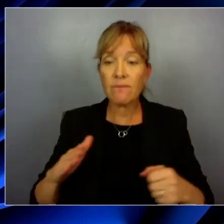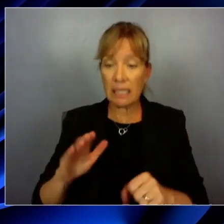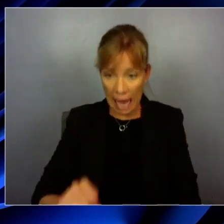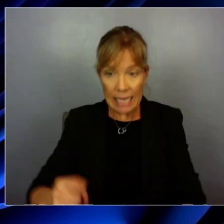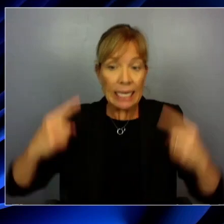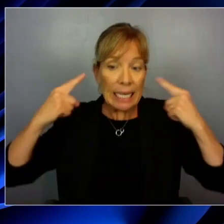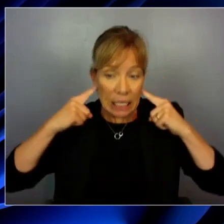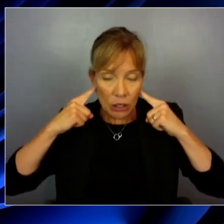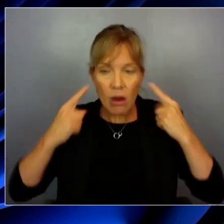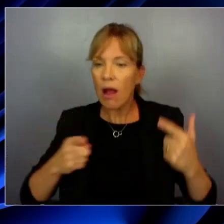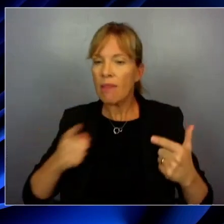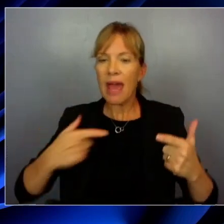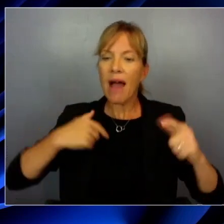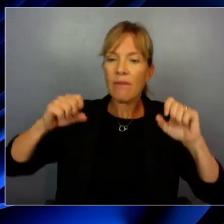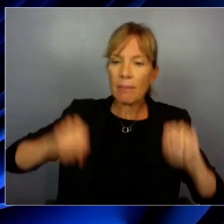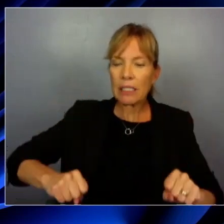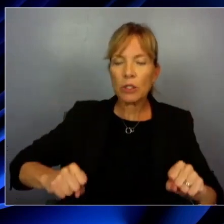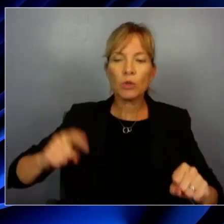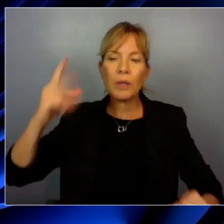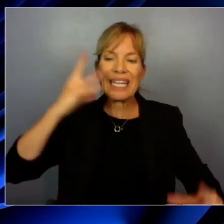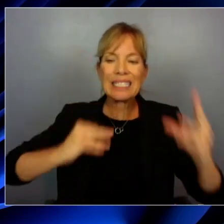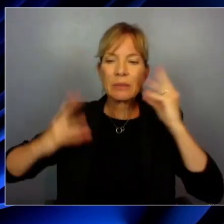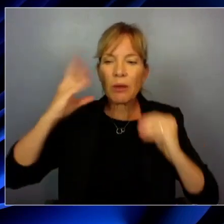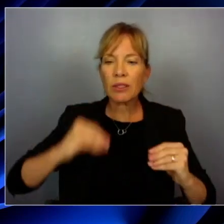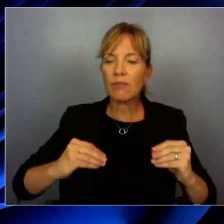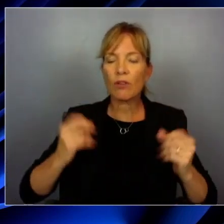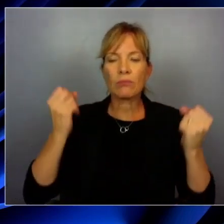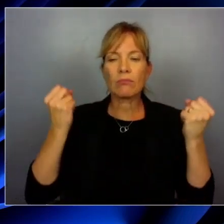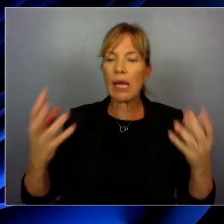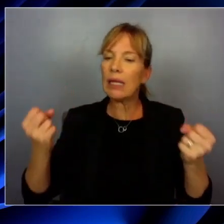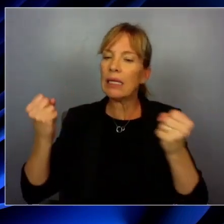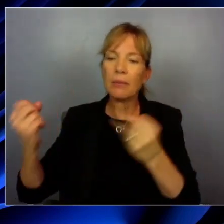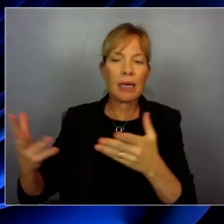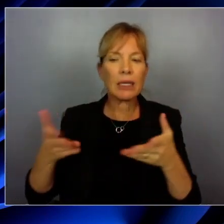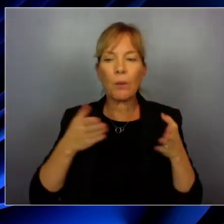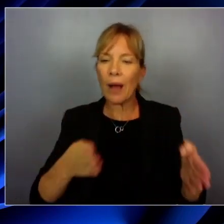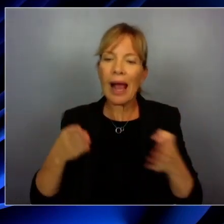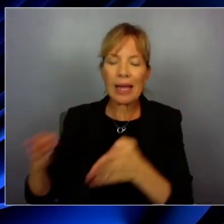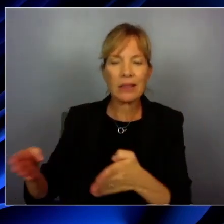got the ability to experience it from multiple avenues, not just visually,